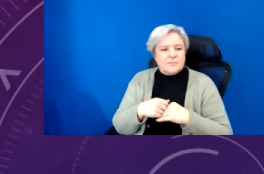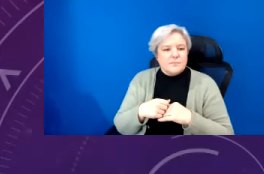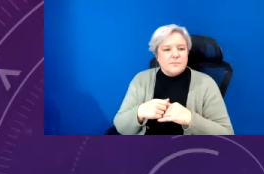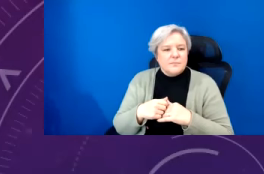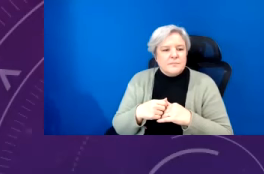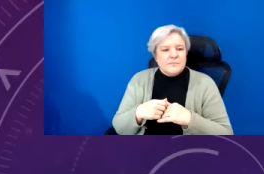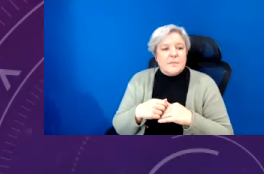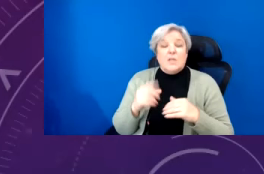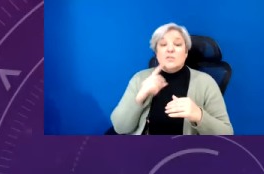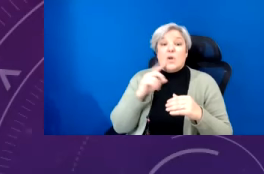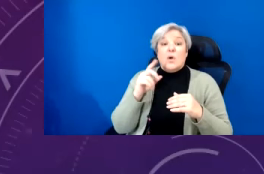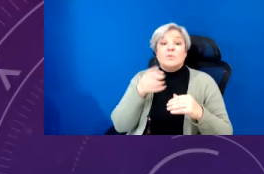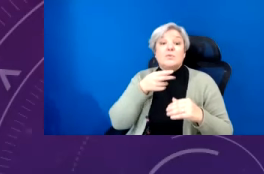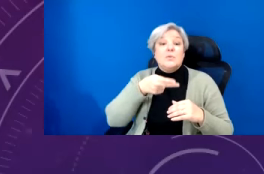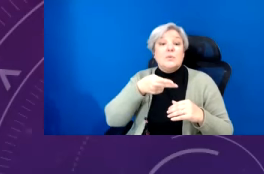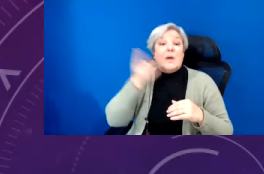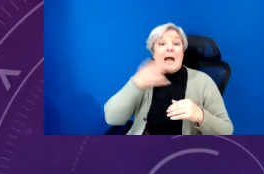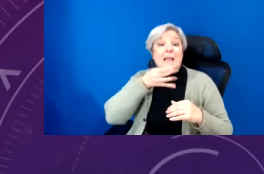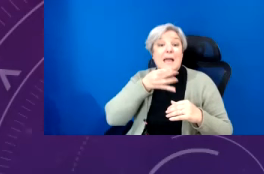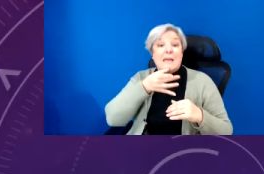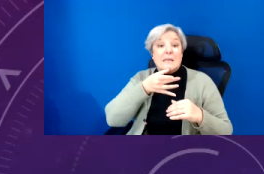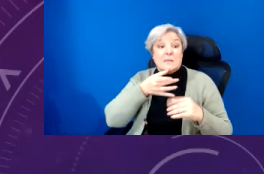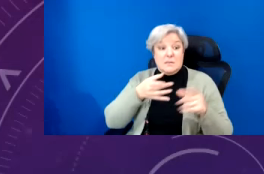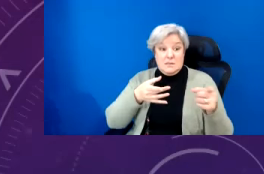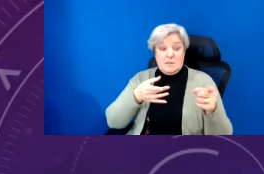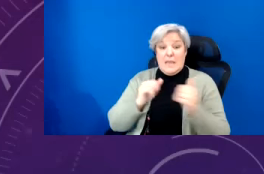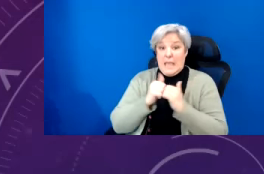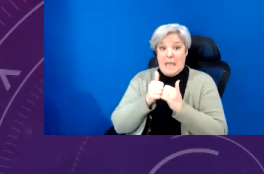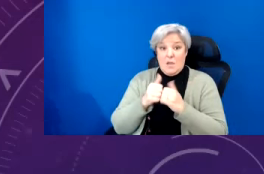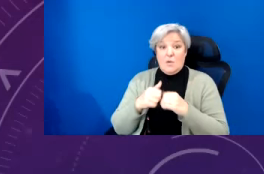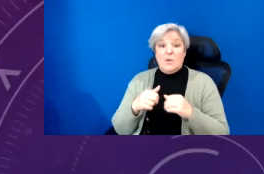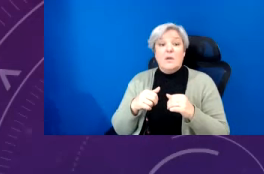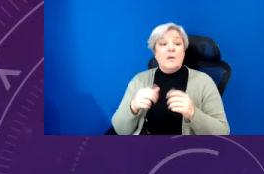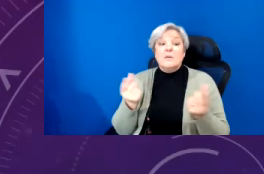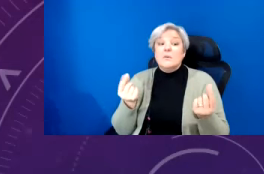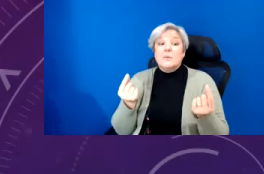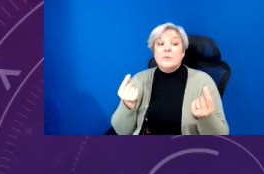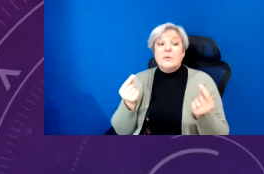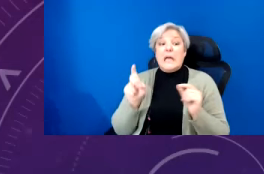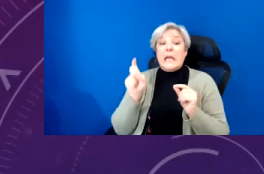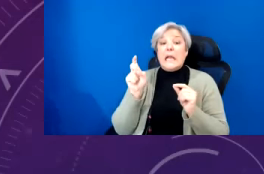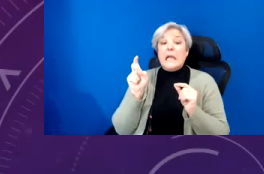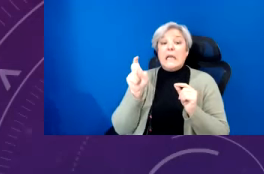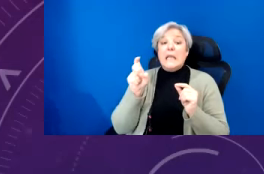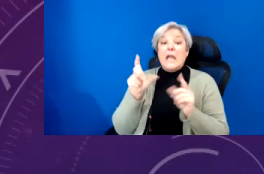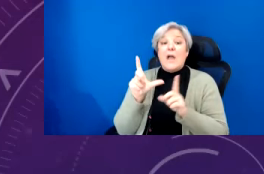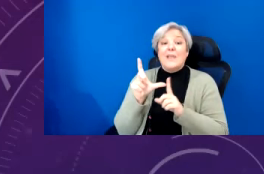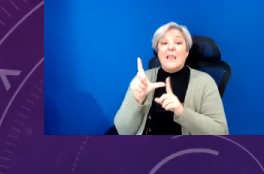So to highlight the columns that we need, you simply click on the letter of the or